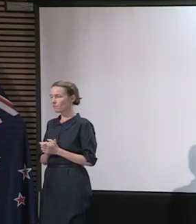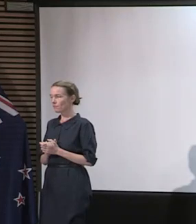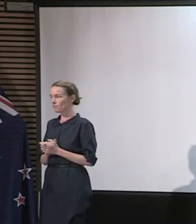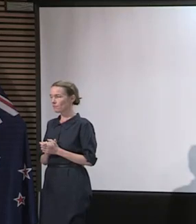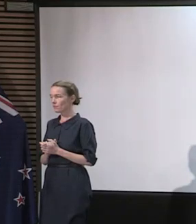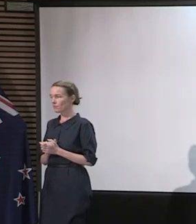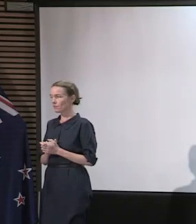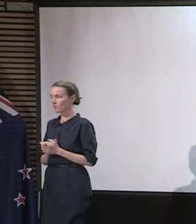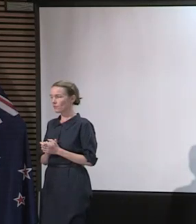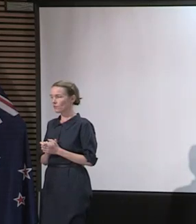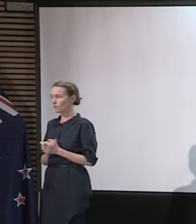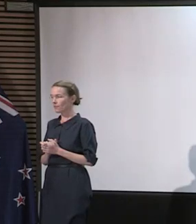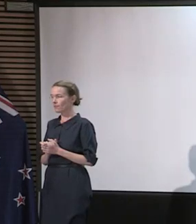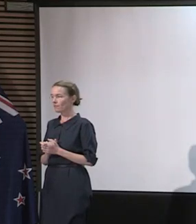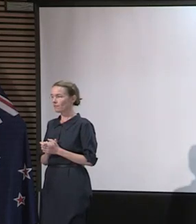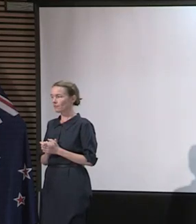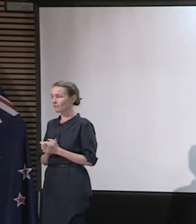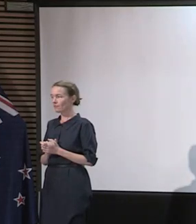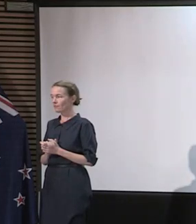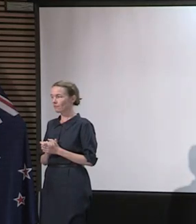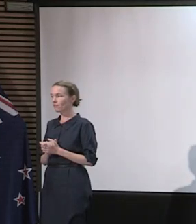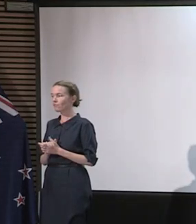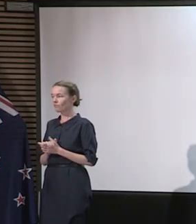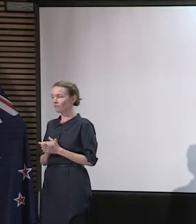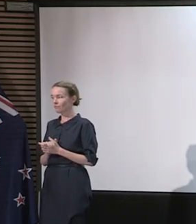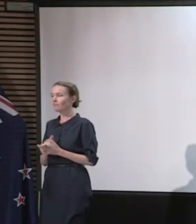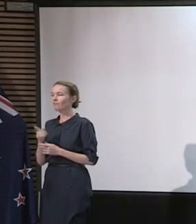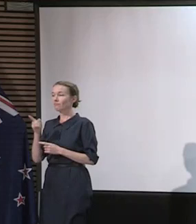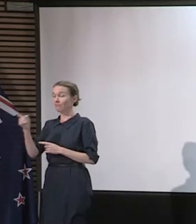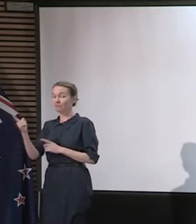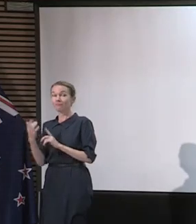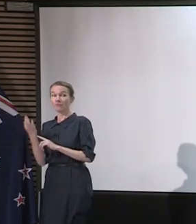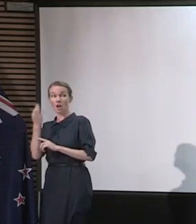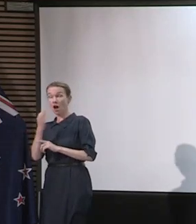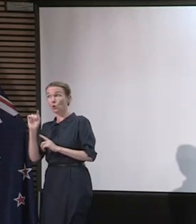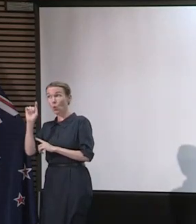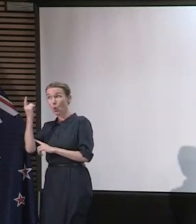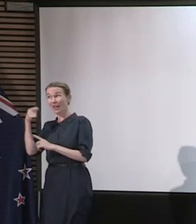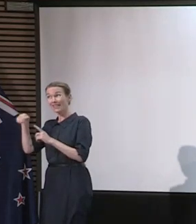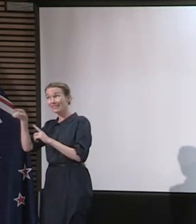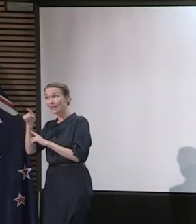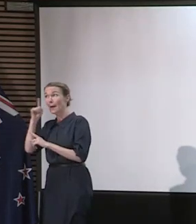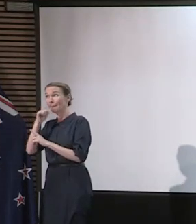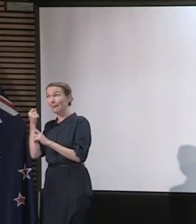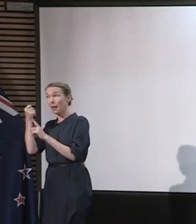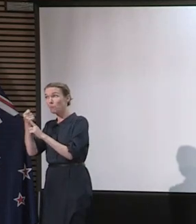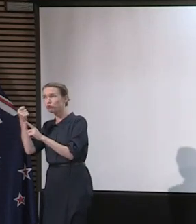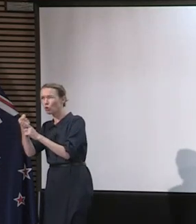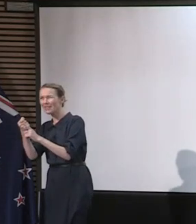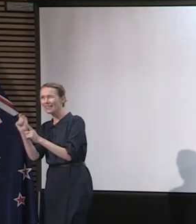negotiations at over (SPEAKS INDISTINCTLY) Mata? Have they ground to a halt? Have there been ongoing talks the government's been part of.